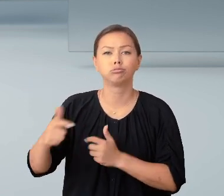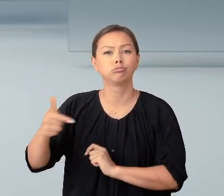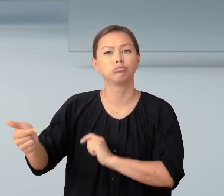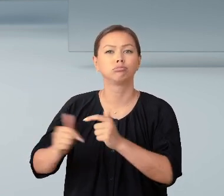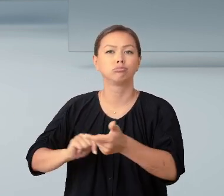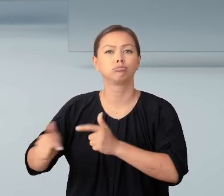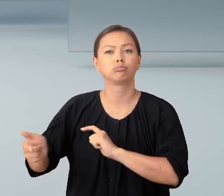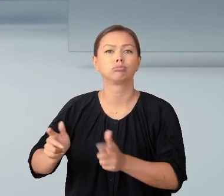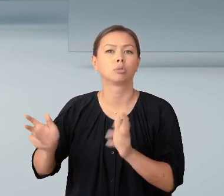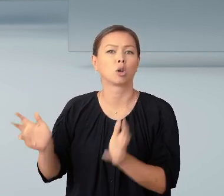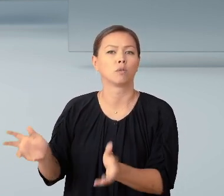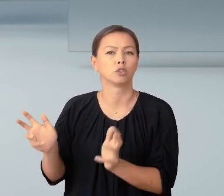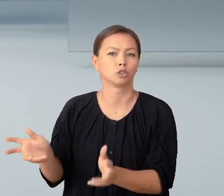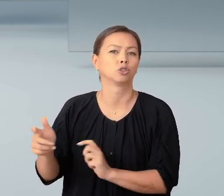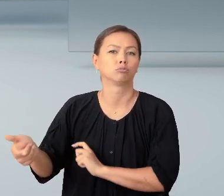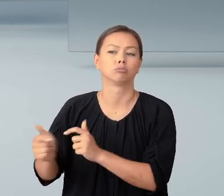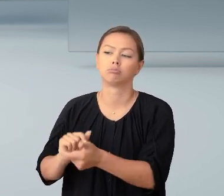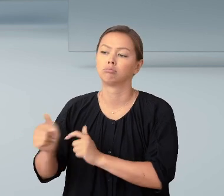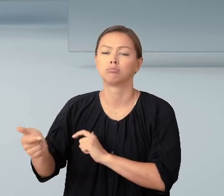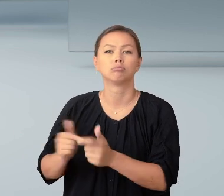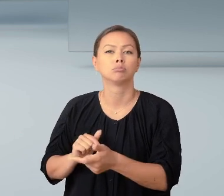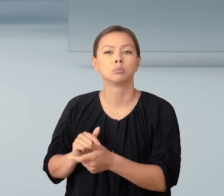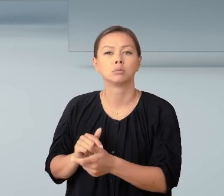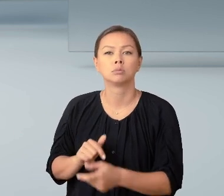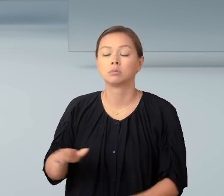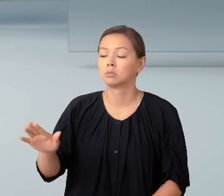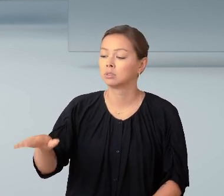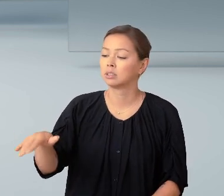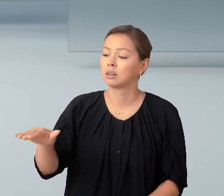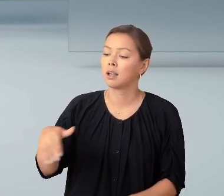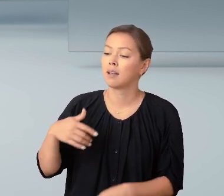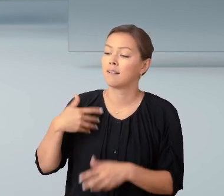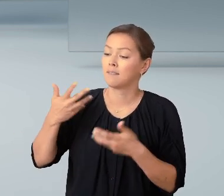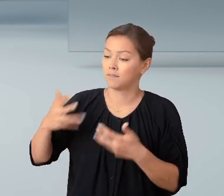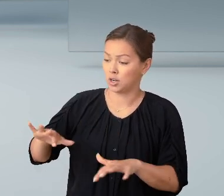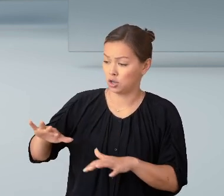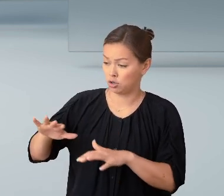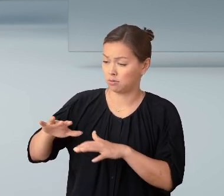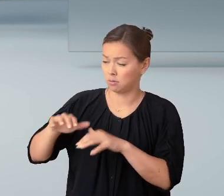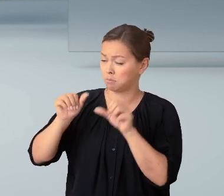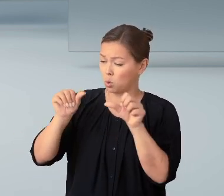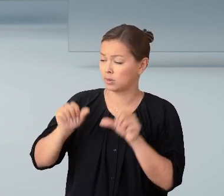Here's a number of posted invoices from Alpine Ski House. If I wanted